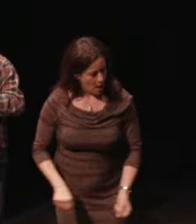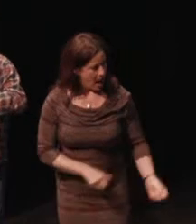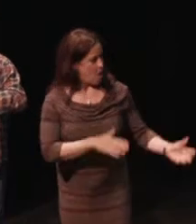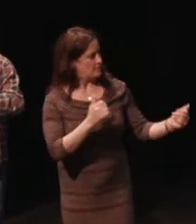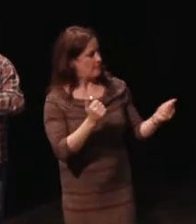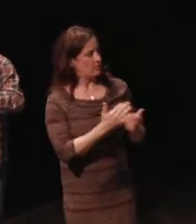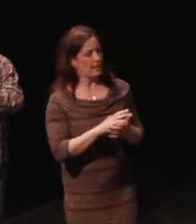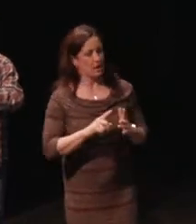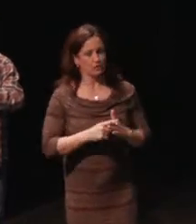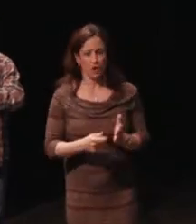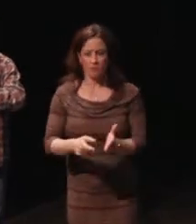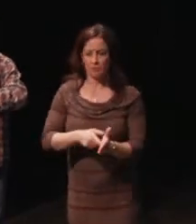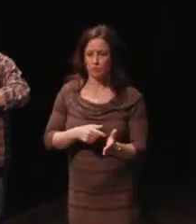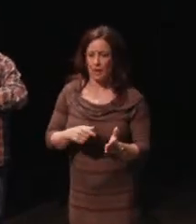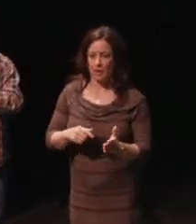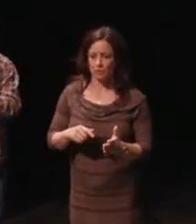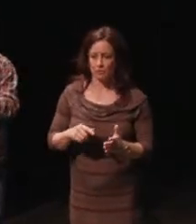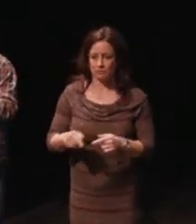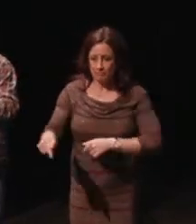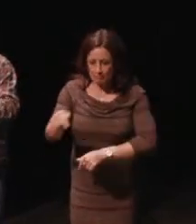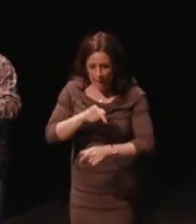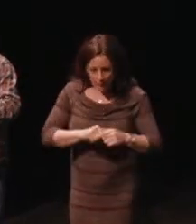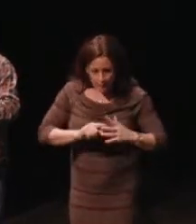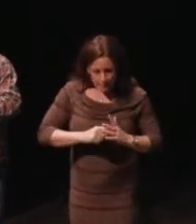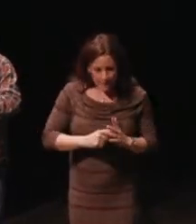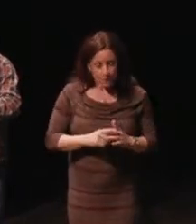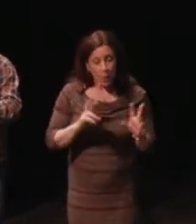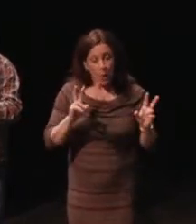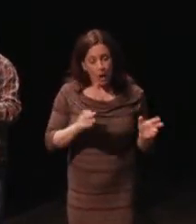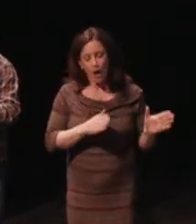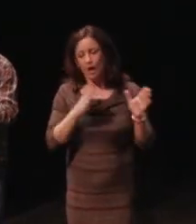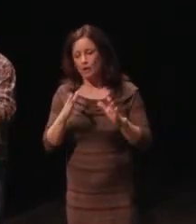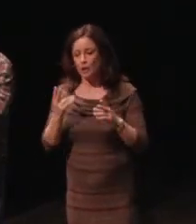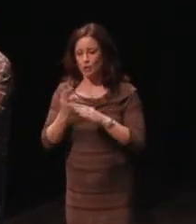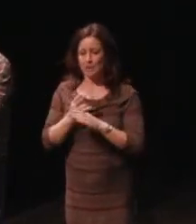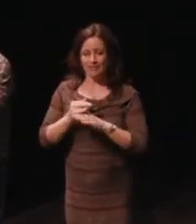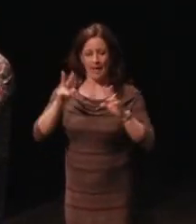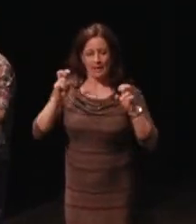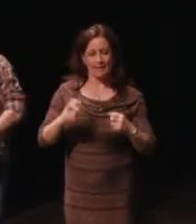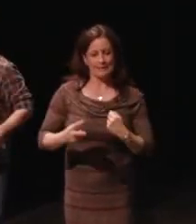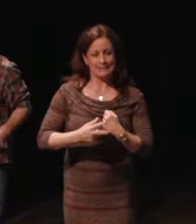start over brand new or use this different model, the "Save Everywhere" model.